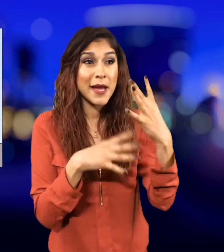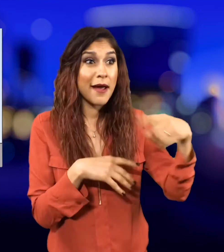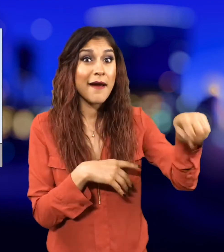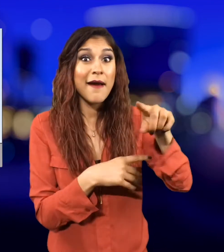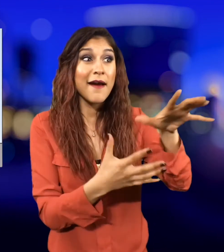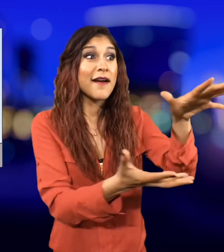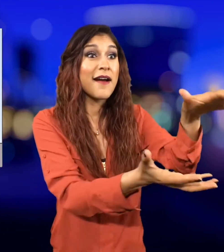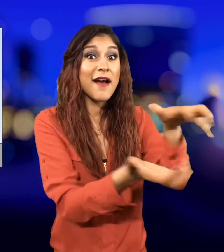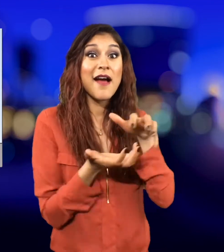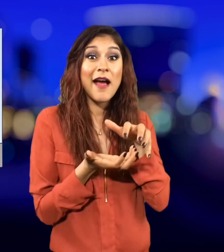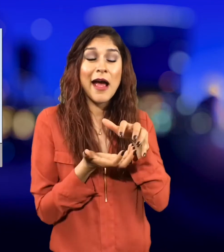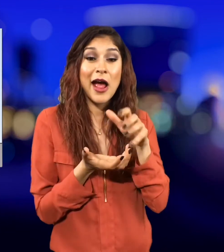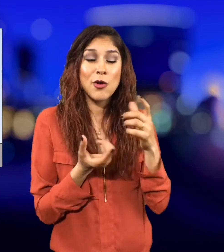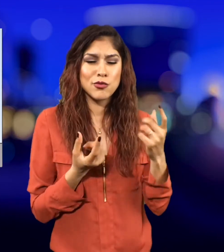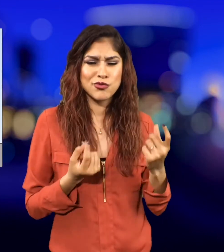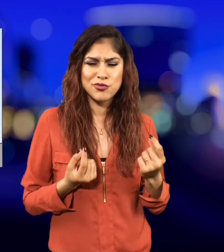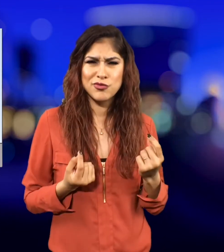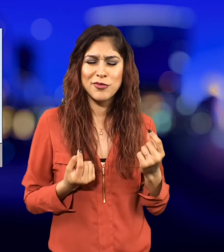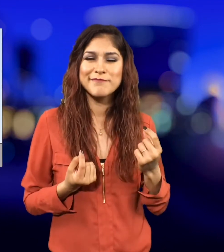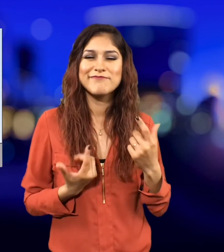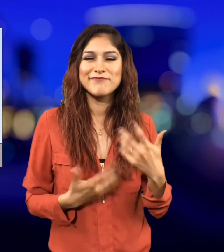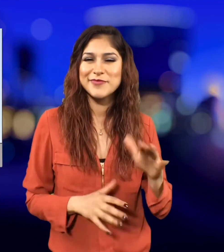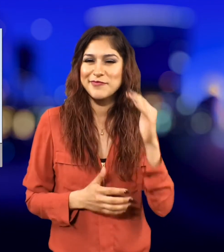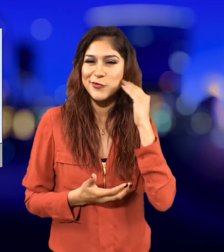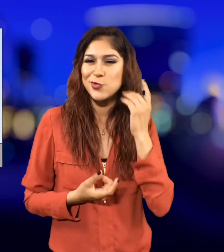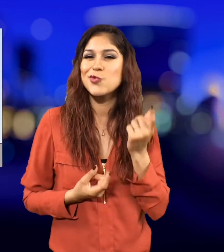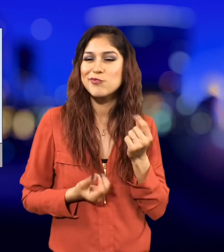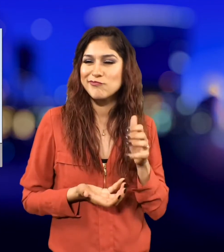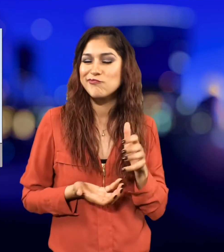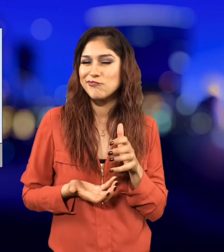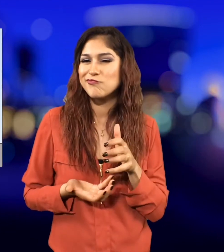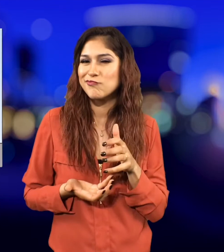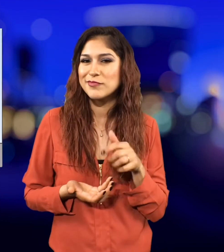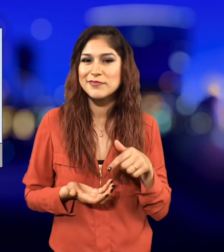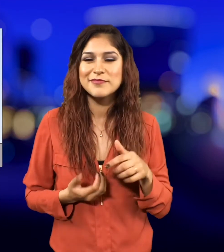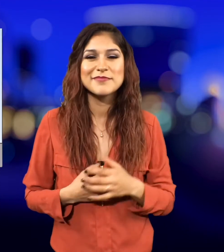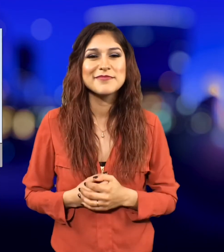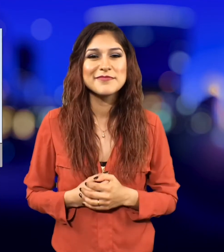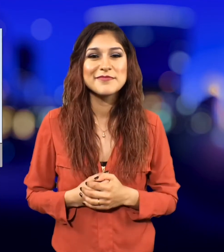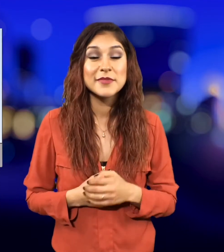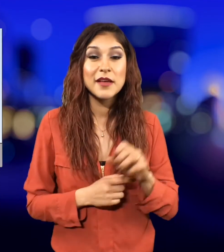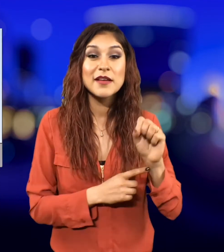And many people already know what they are going to do with that cash even before it comes.